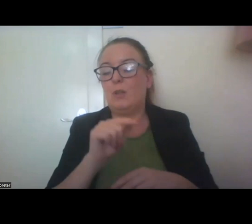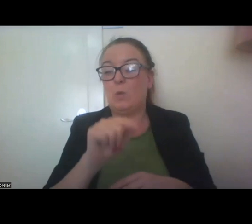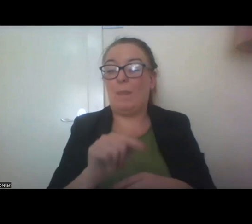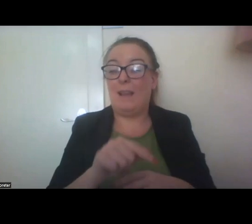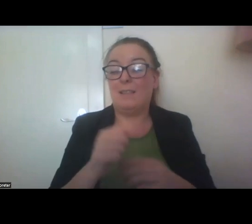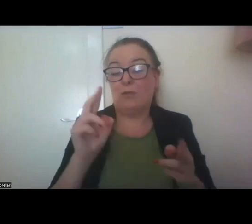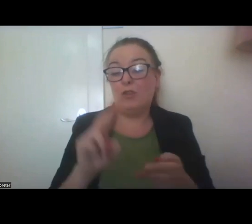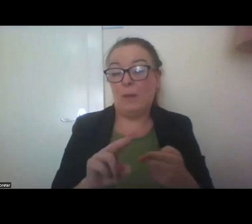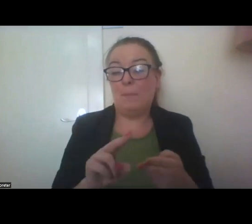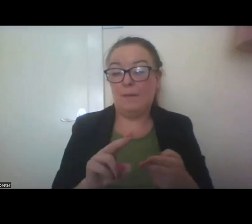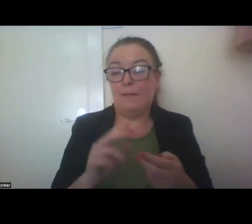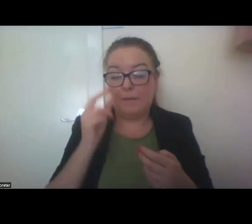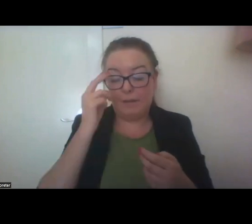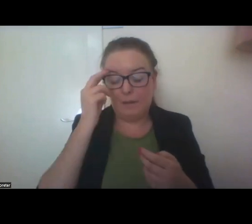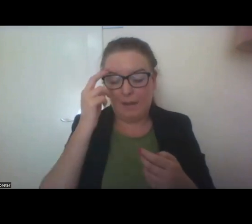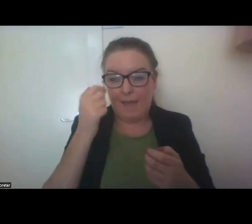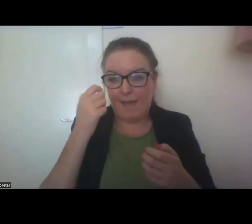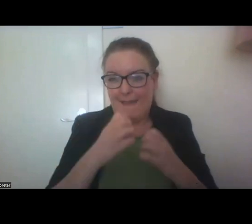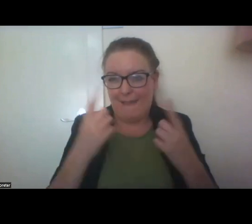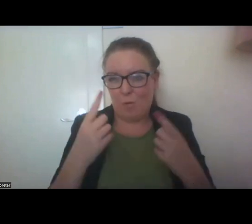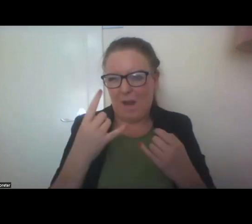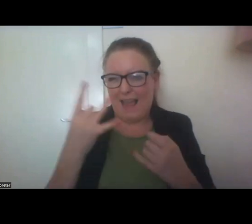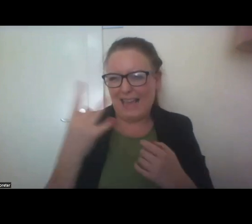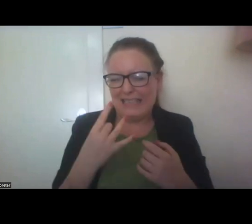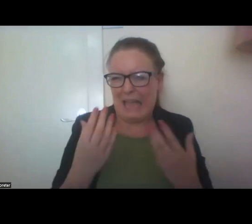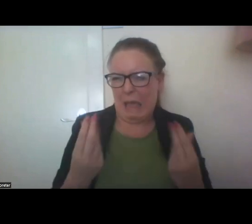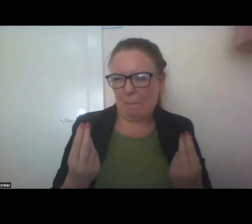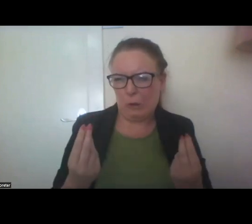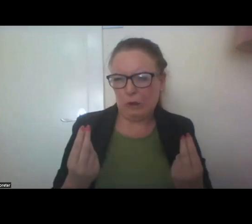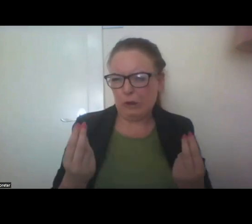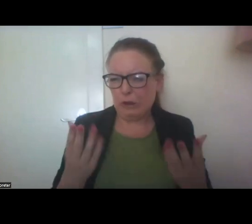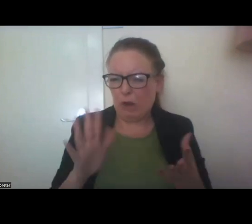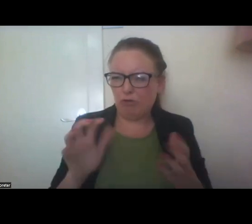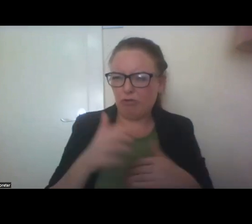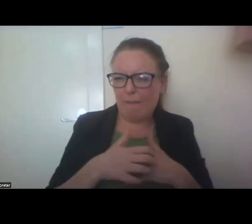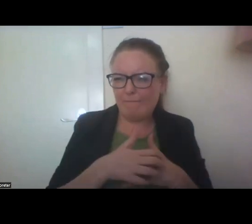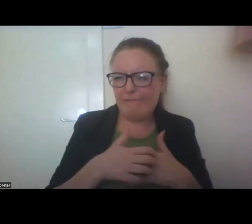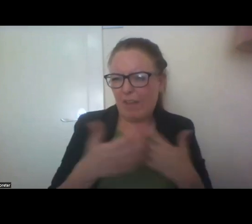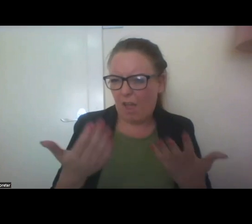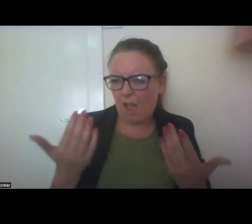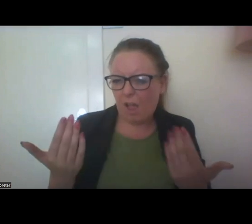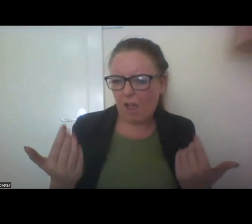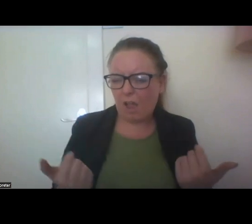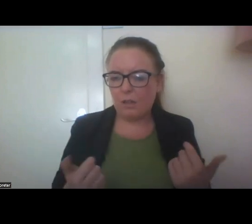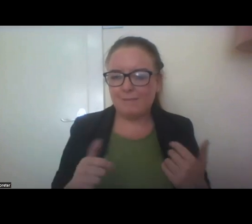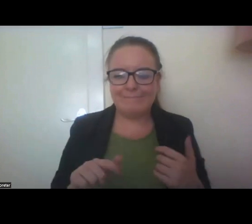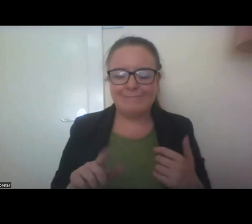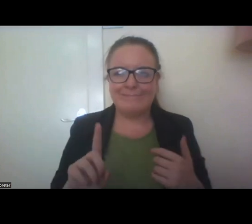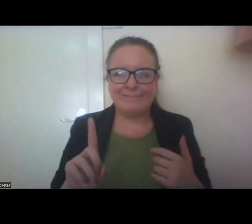Now, everybody asked for a ballpark figure and it's so difficult to give that because on one hand you have Kellogg's